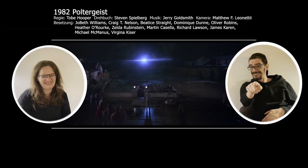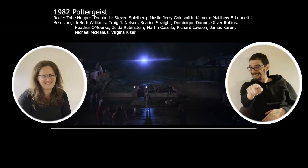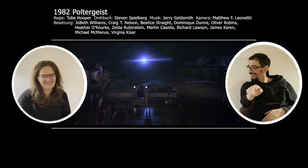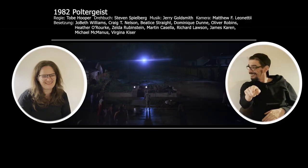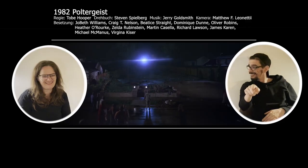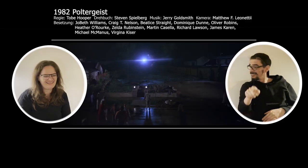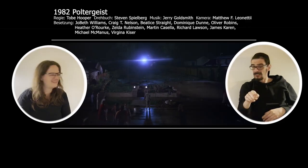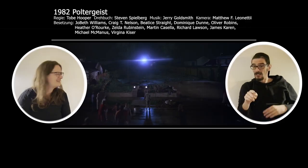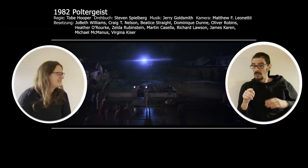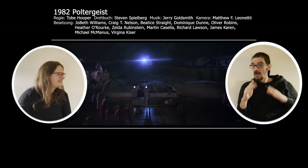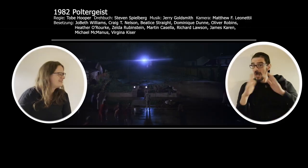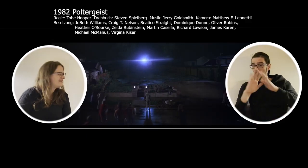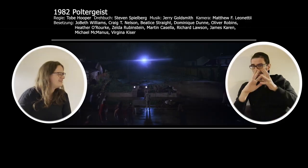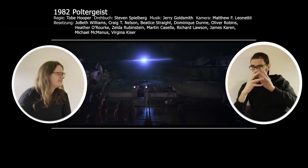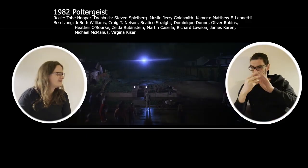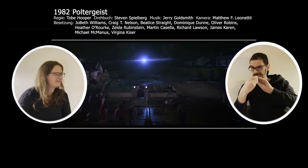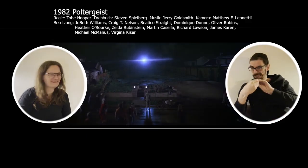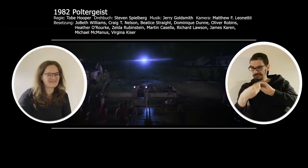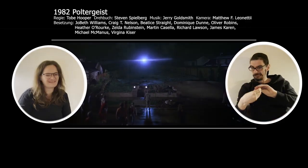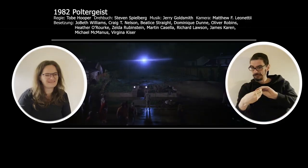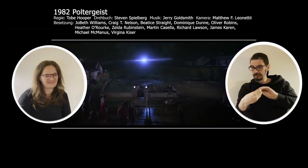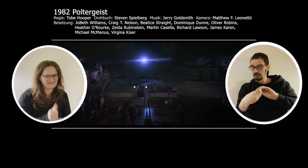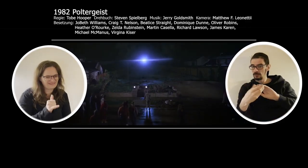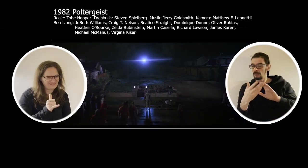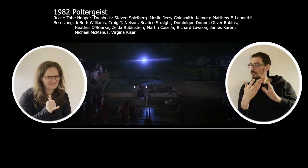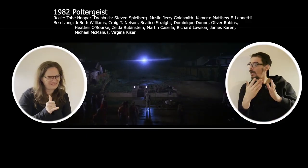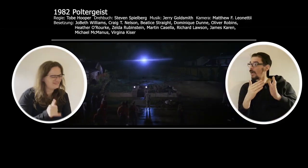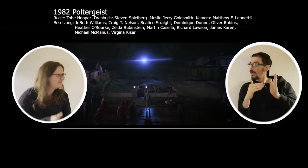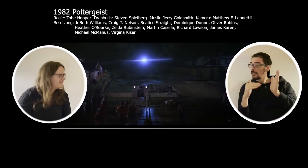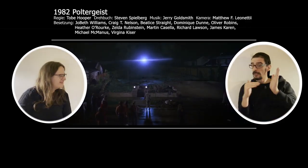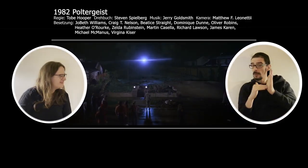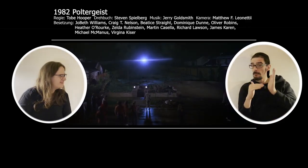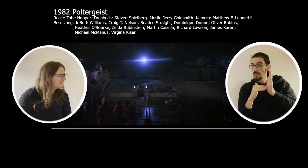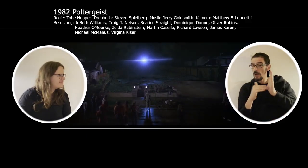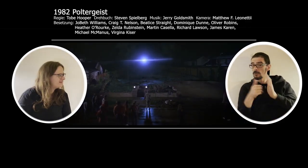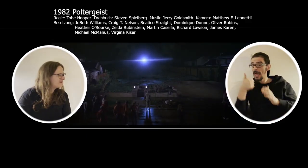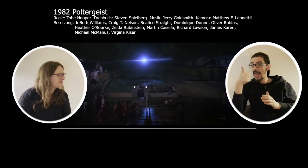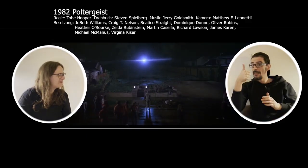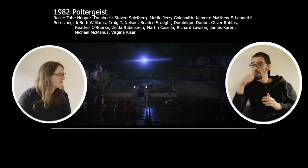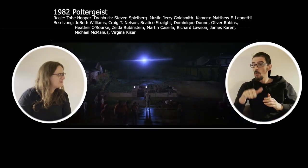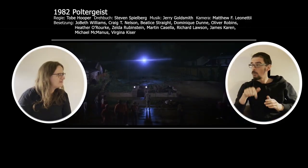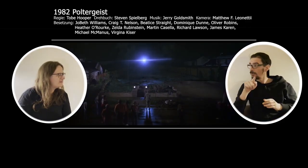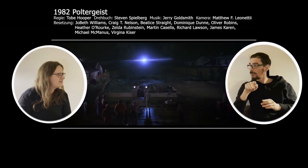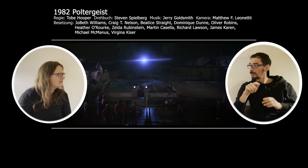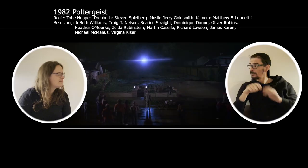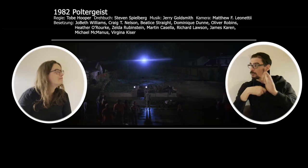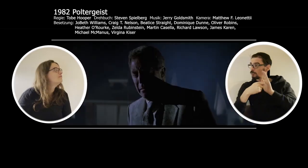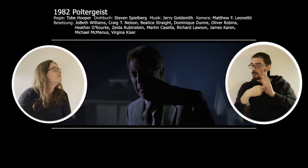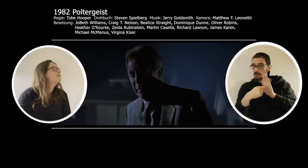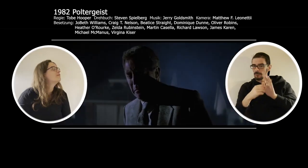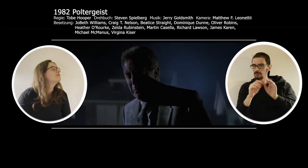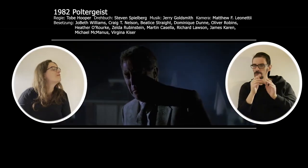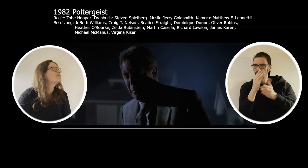For this scene in which the house vanishes into thin air, It took about a month to achieve this effect.